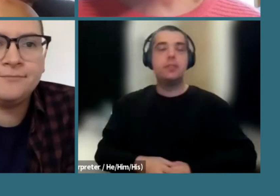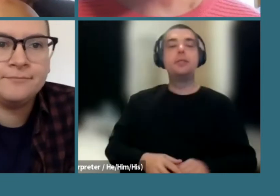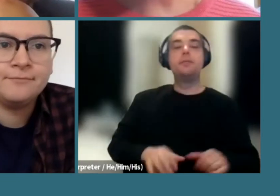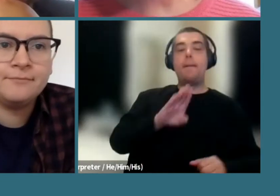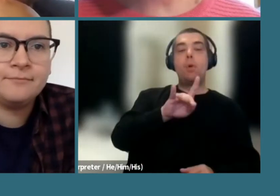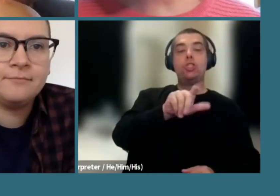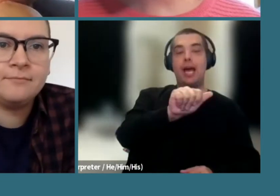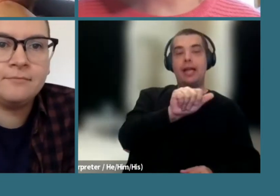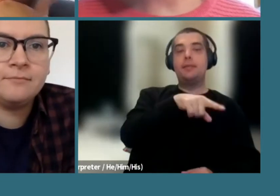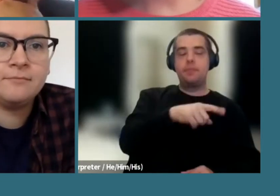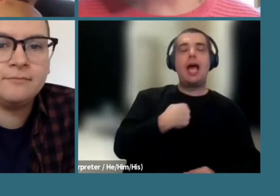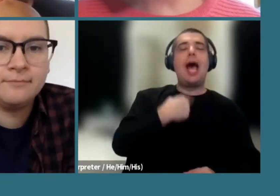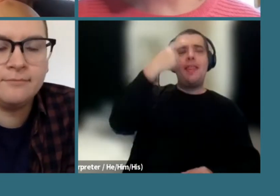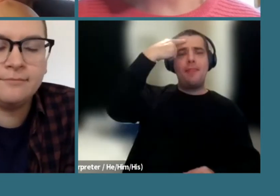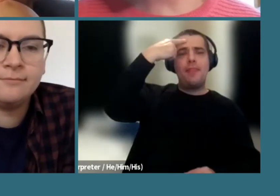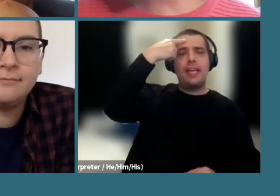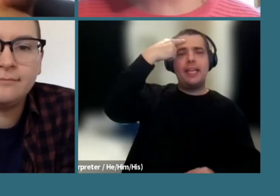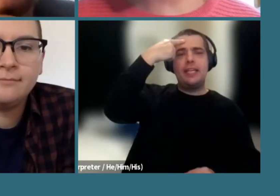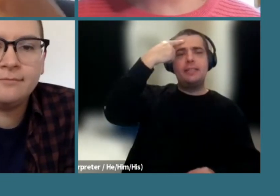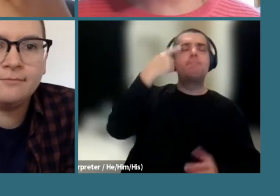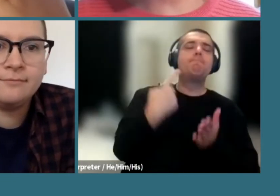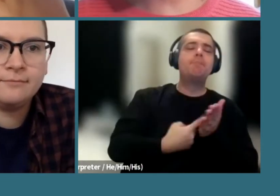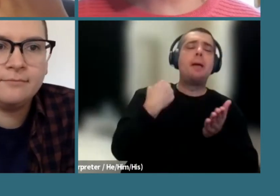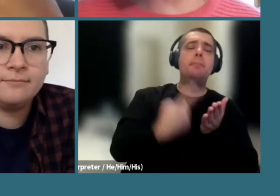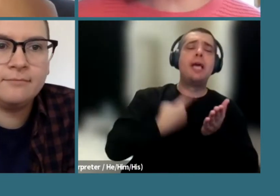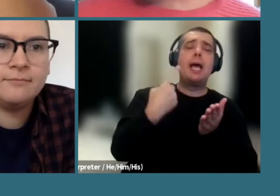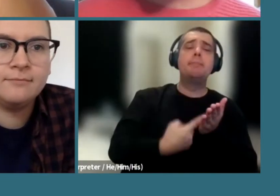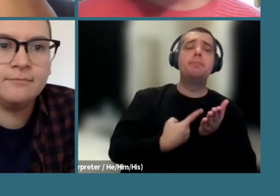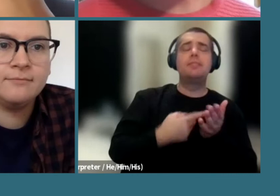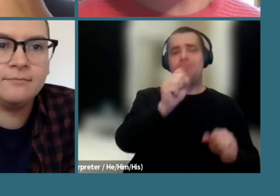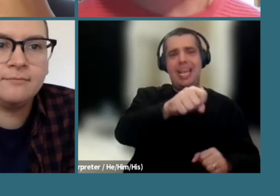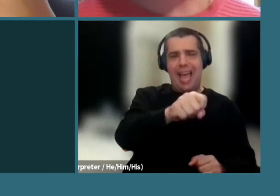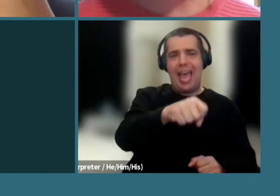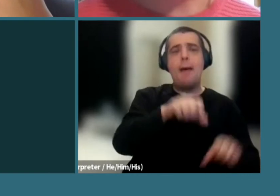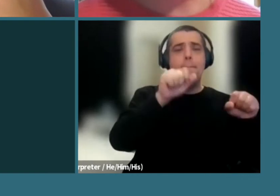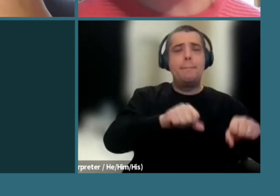And I think that sometimes being able to capture that mood